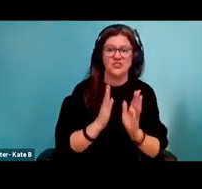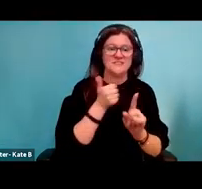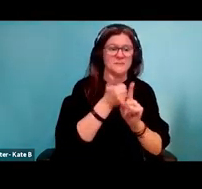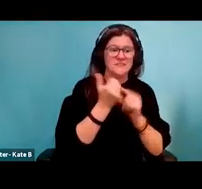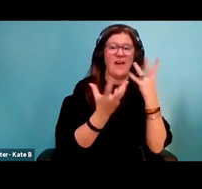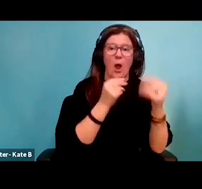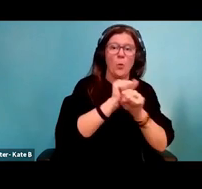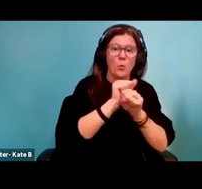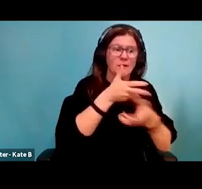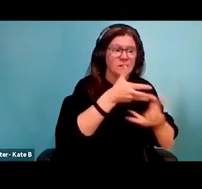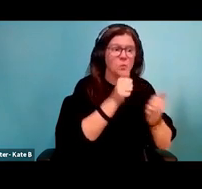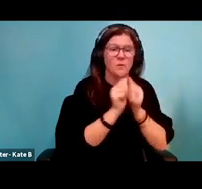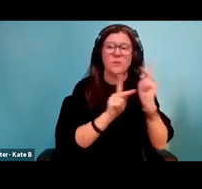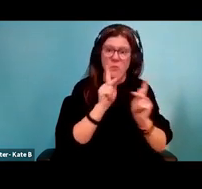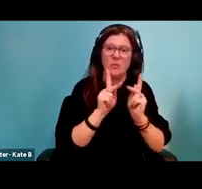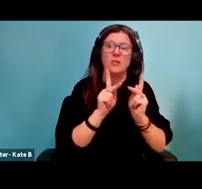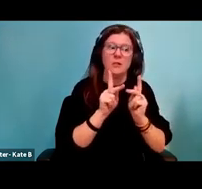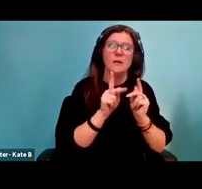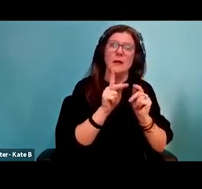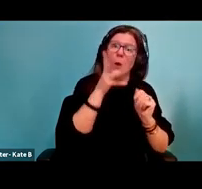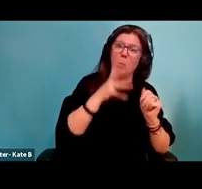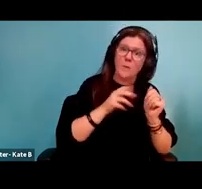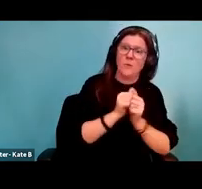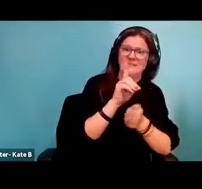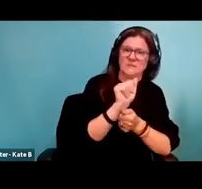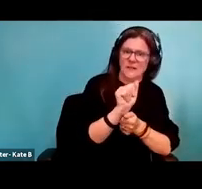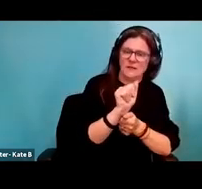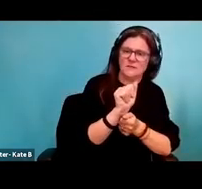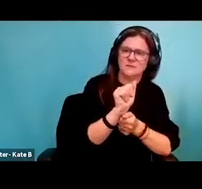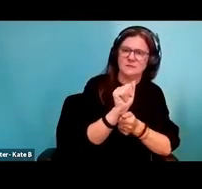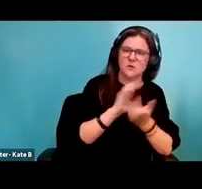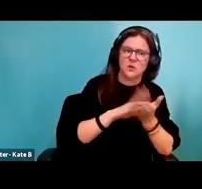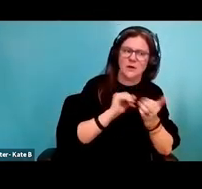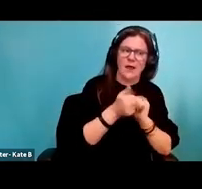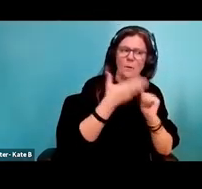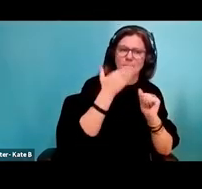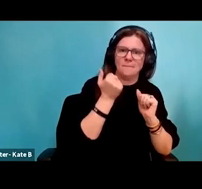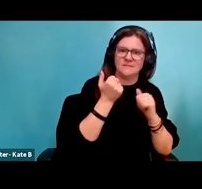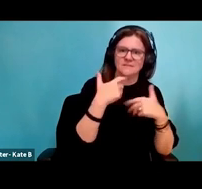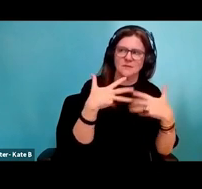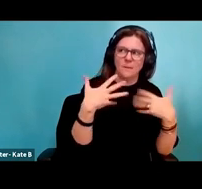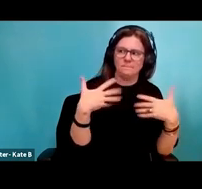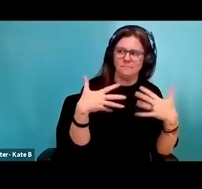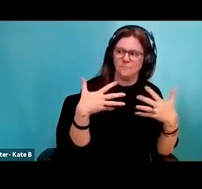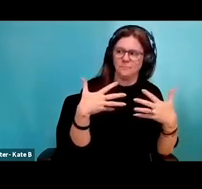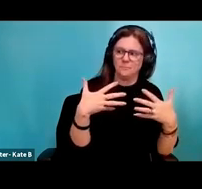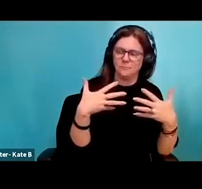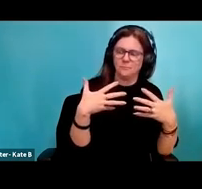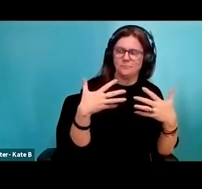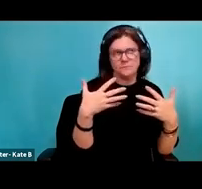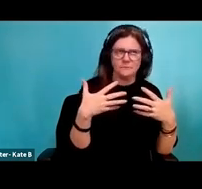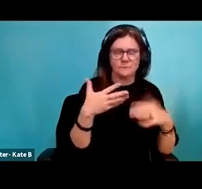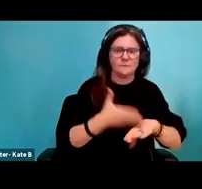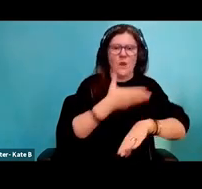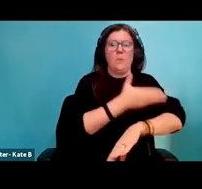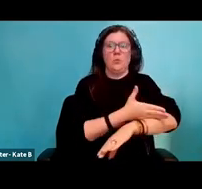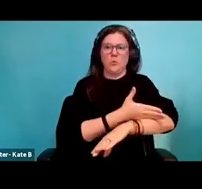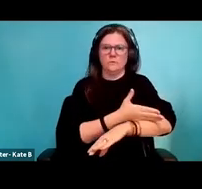working with women with disabilities and learning about how we can best make sure that women